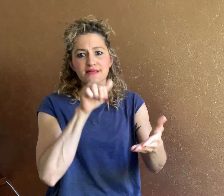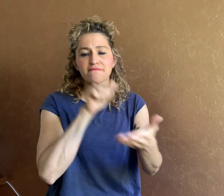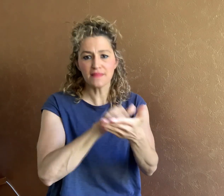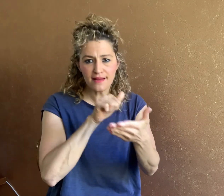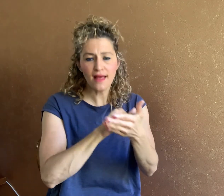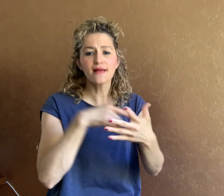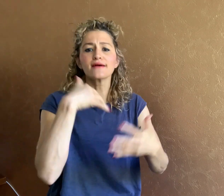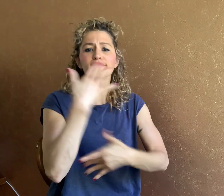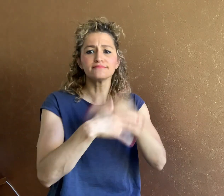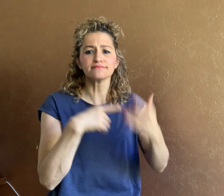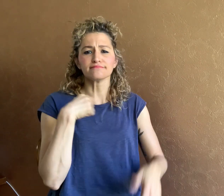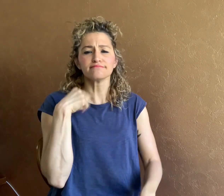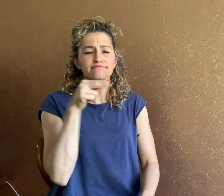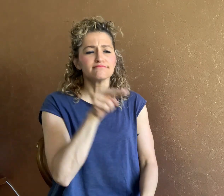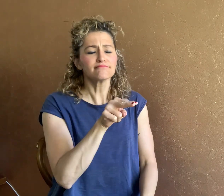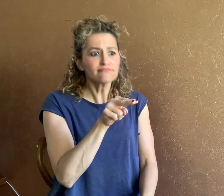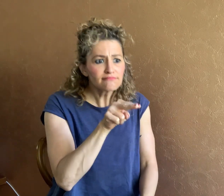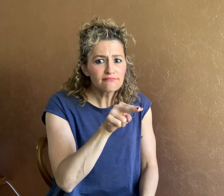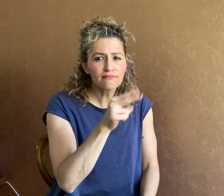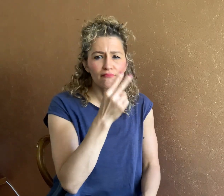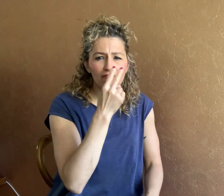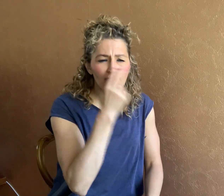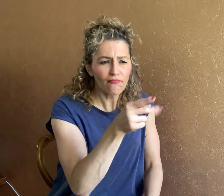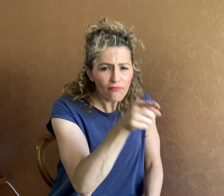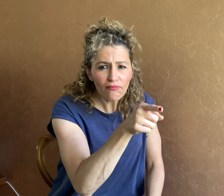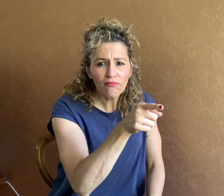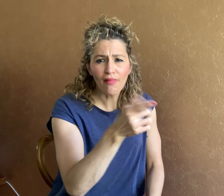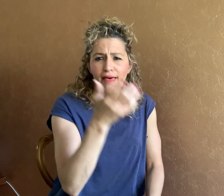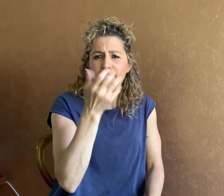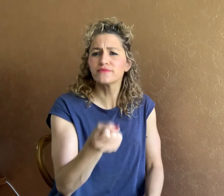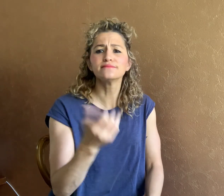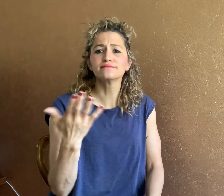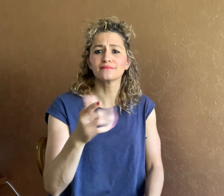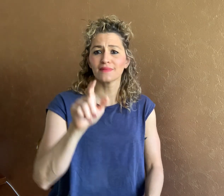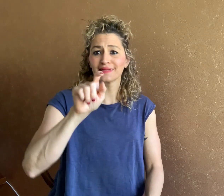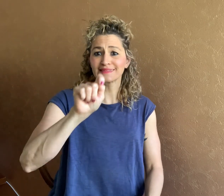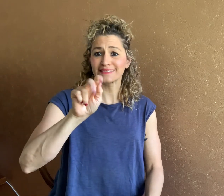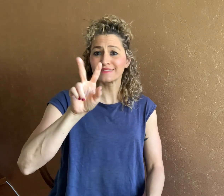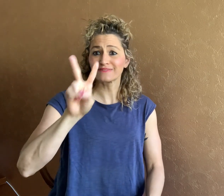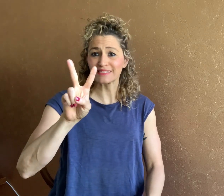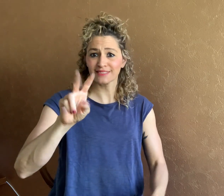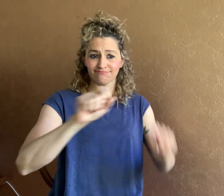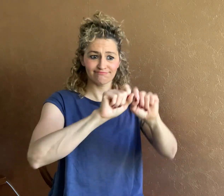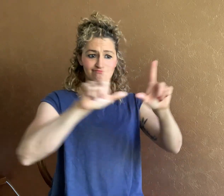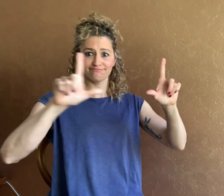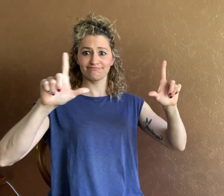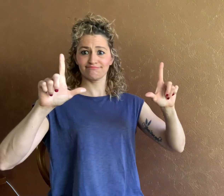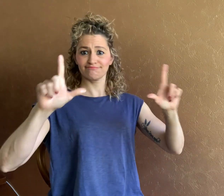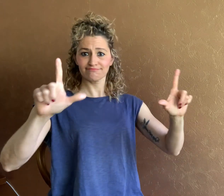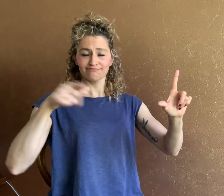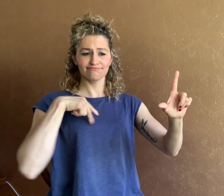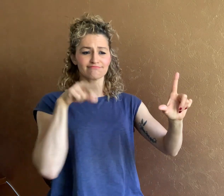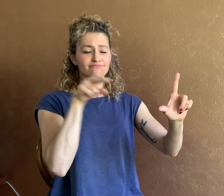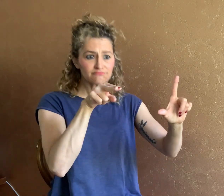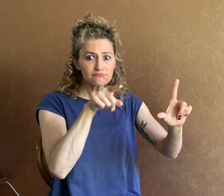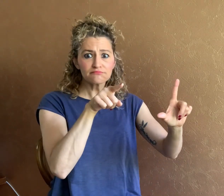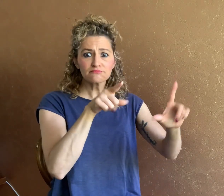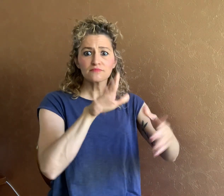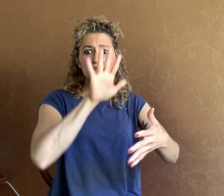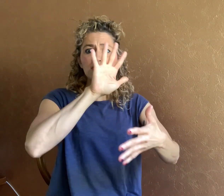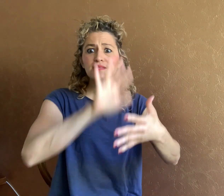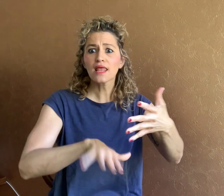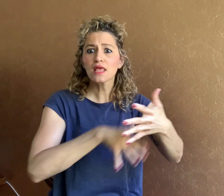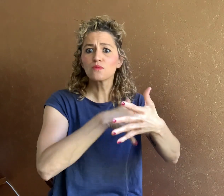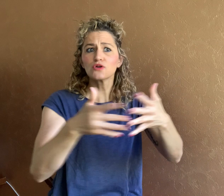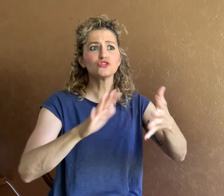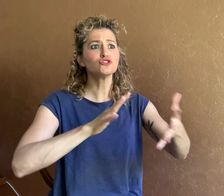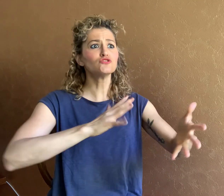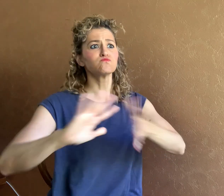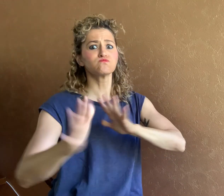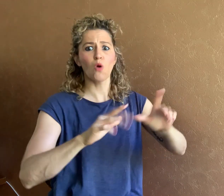about New Zealand in the media. I have noticed that the sign language